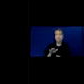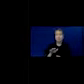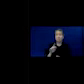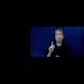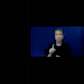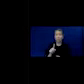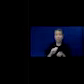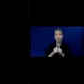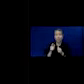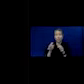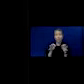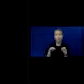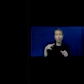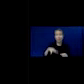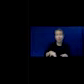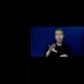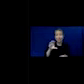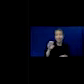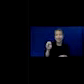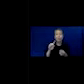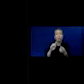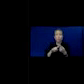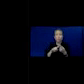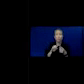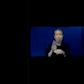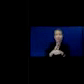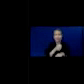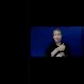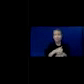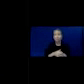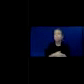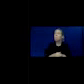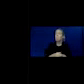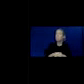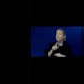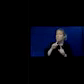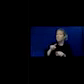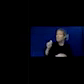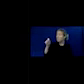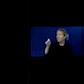It's important to let that employer know that by customizing a position,